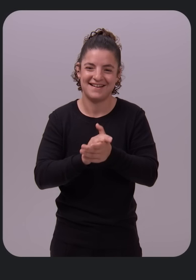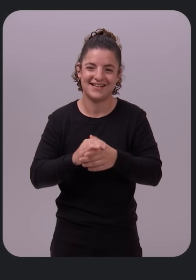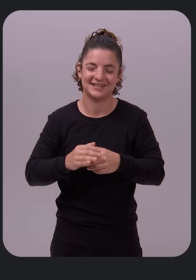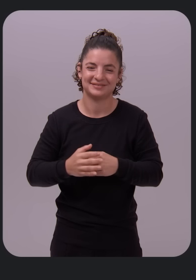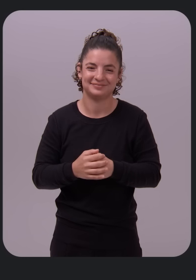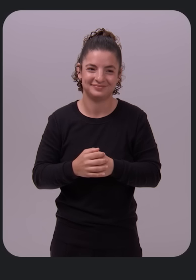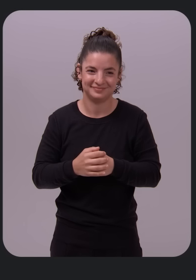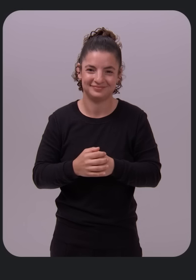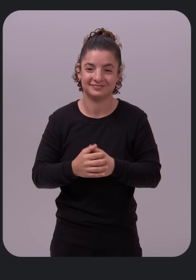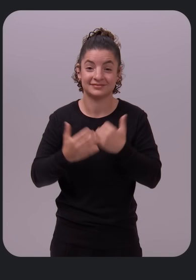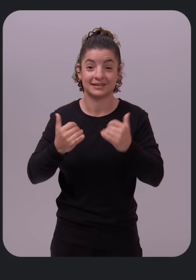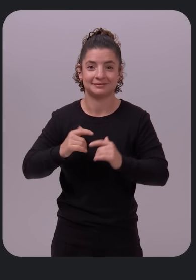And now, back to you, Liz.